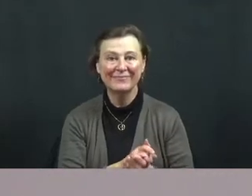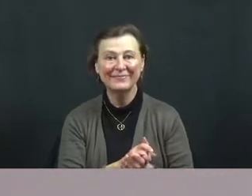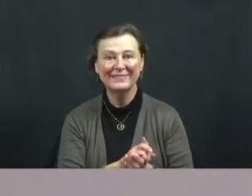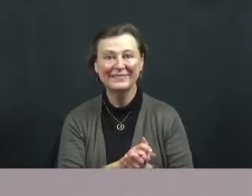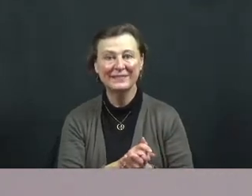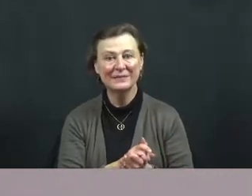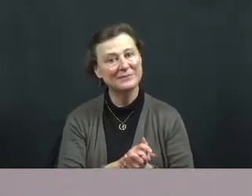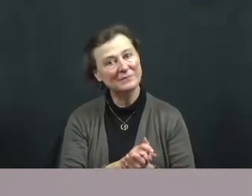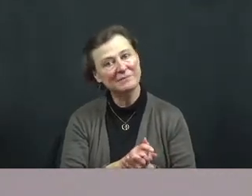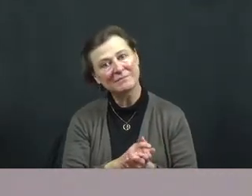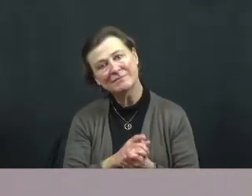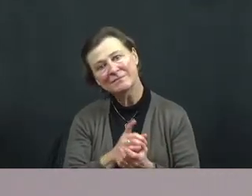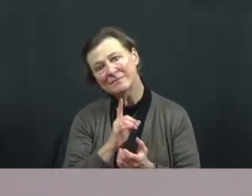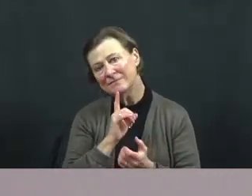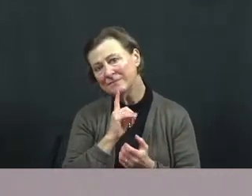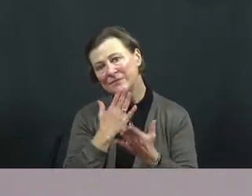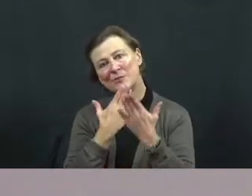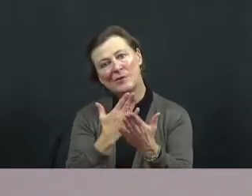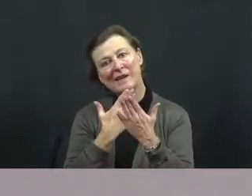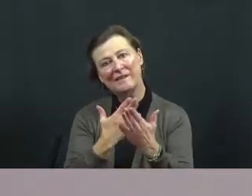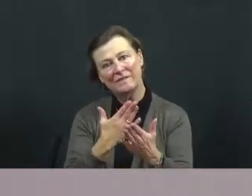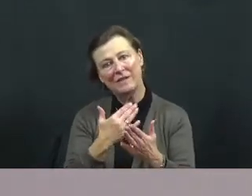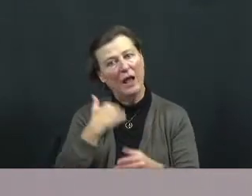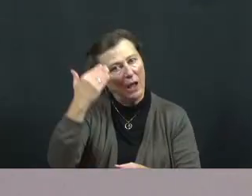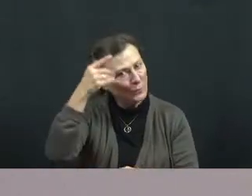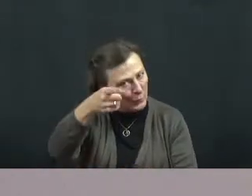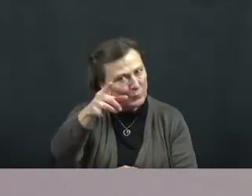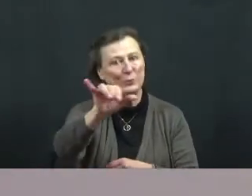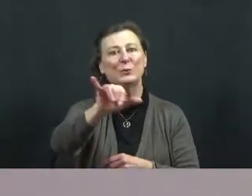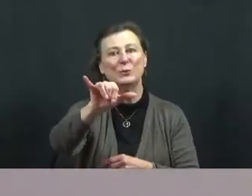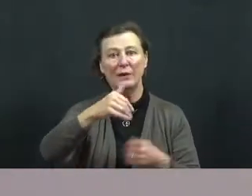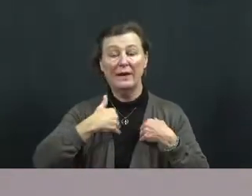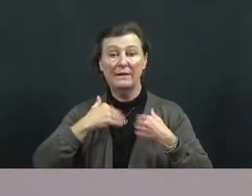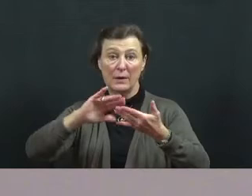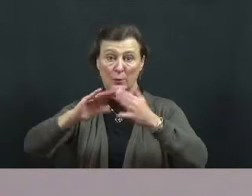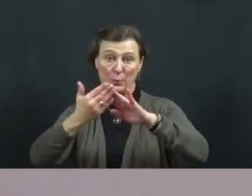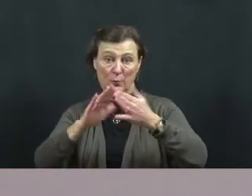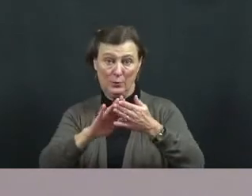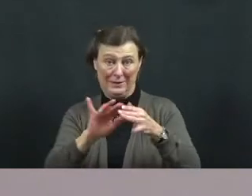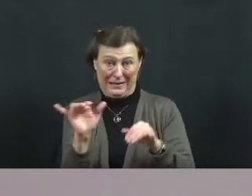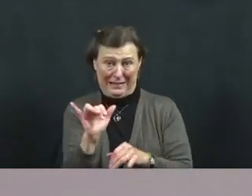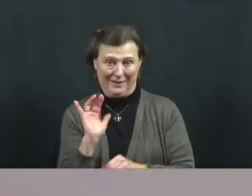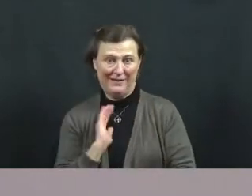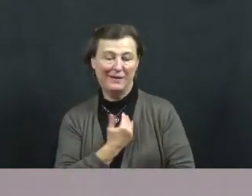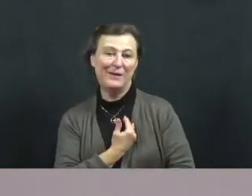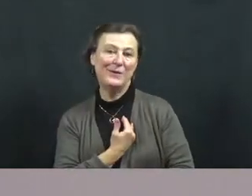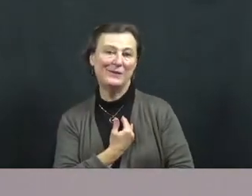And I am so grateful, as I know you are too, to have a community such as ours, with whom